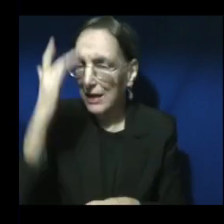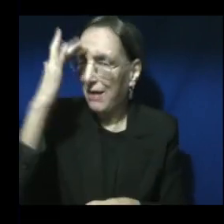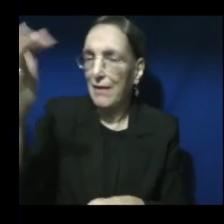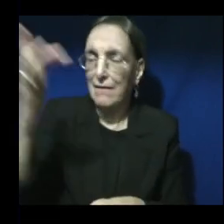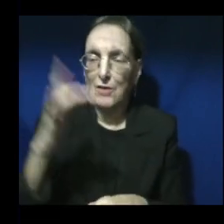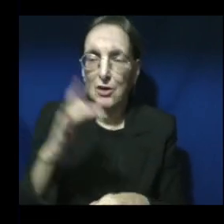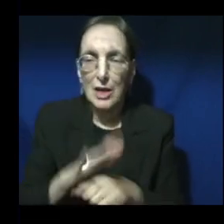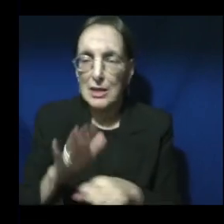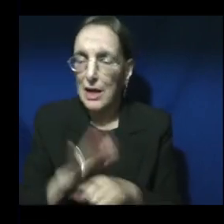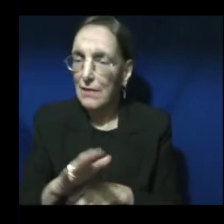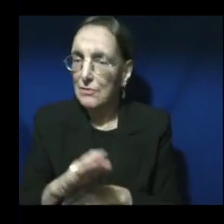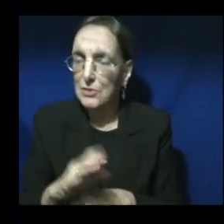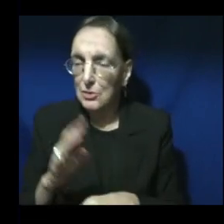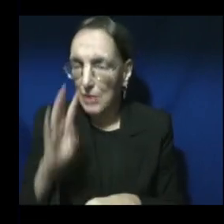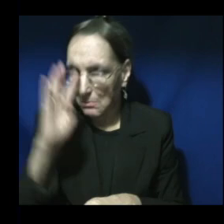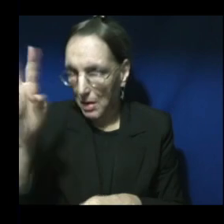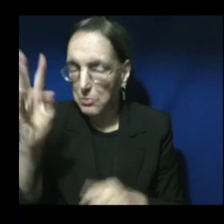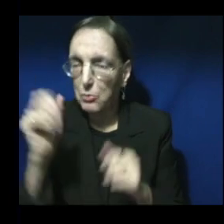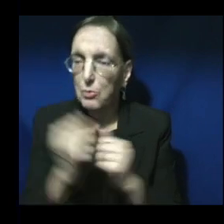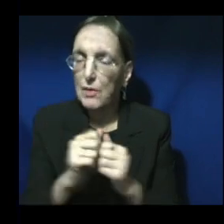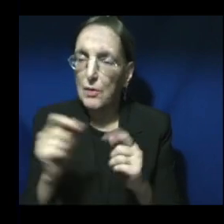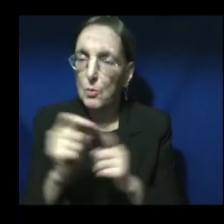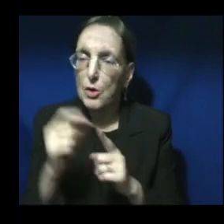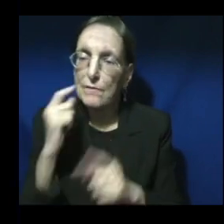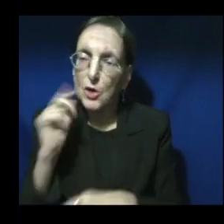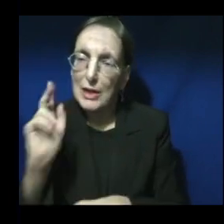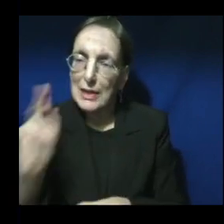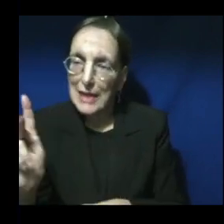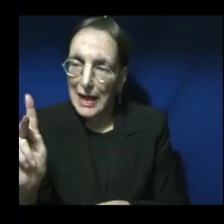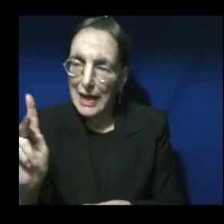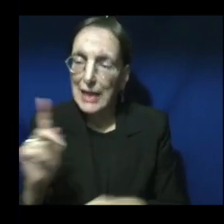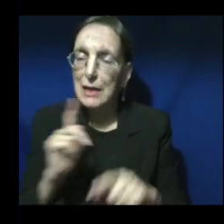K. But as someone pointed out, K is one of the difficult letters in Scrabble to actually use,